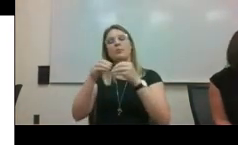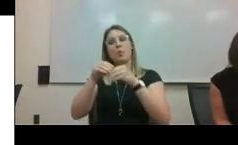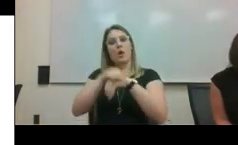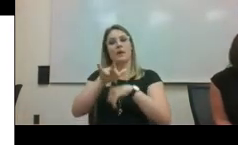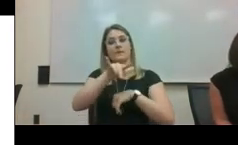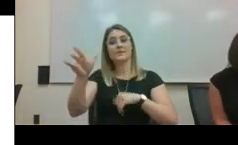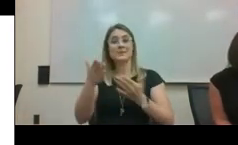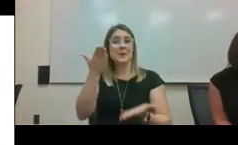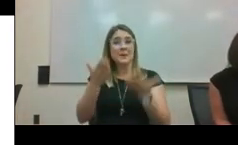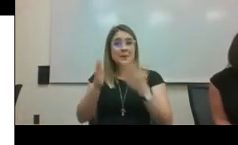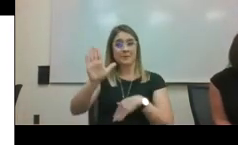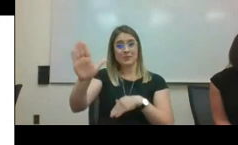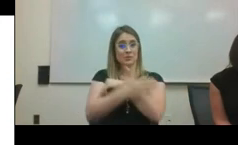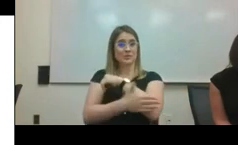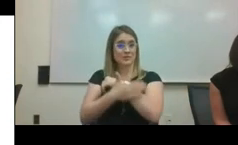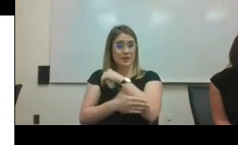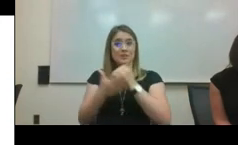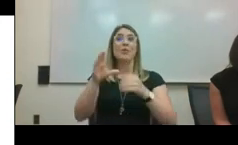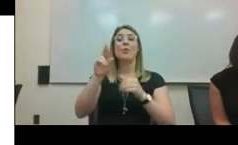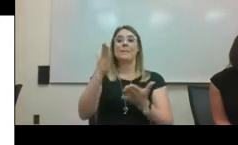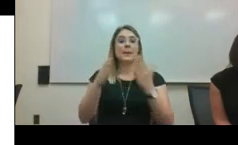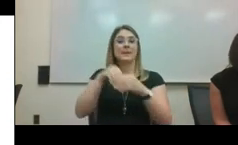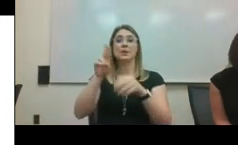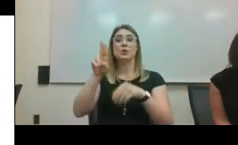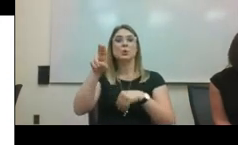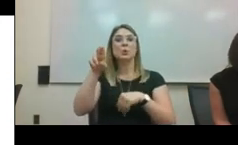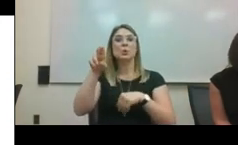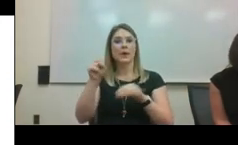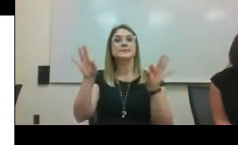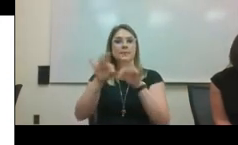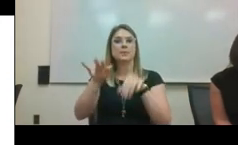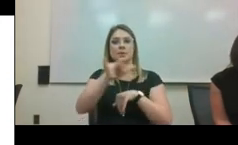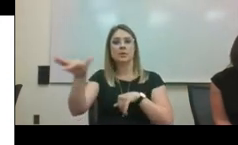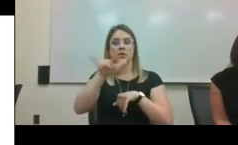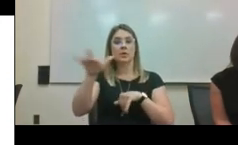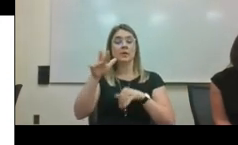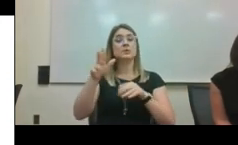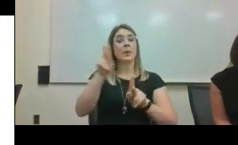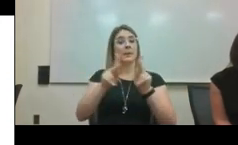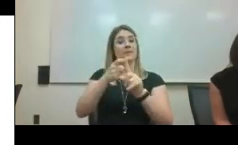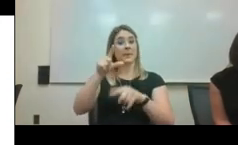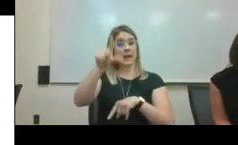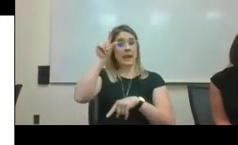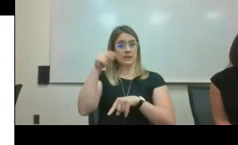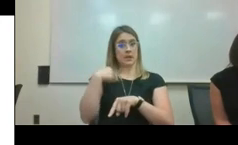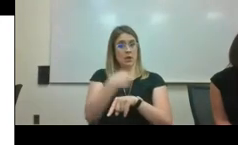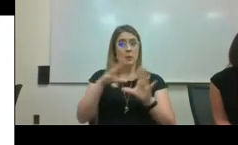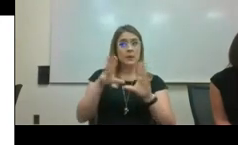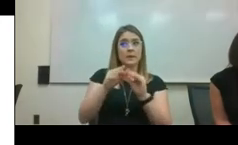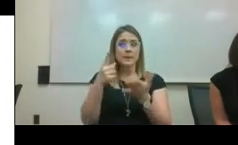in the states but very important as well uses fingerspelling a lot. So, people from Gallaudet we consulted with really had lots of,